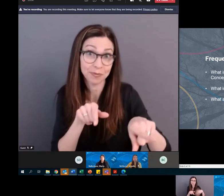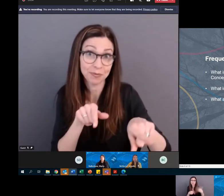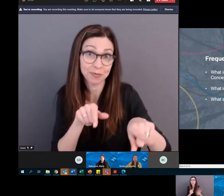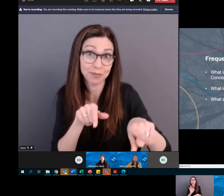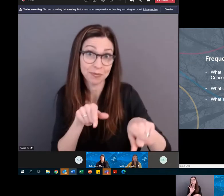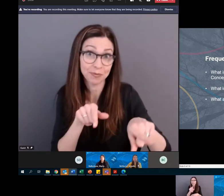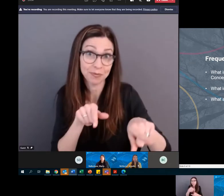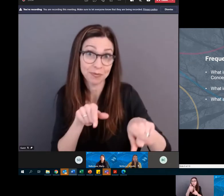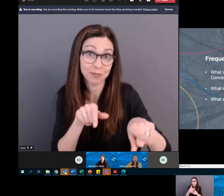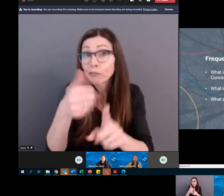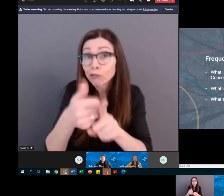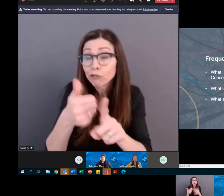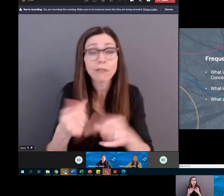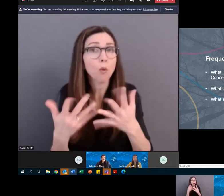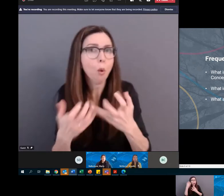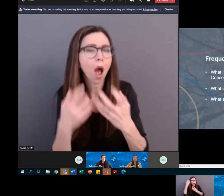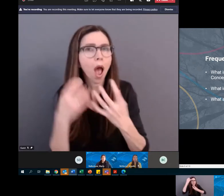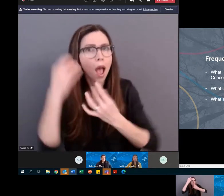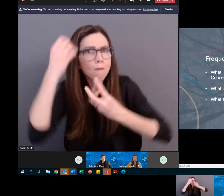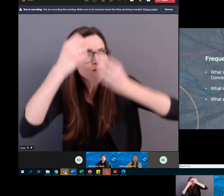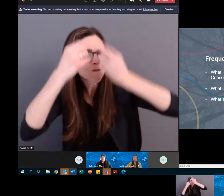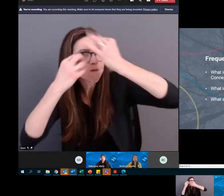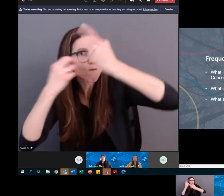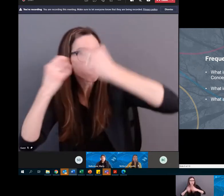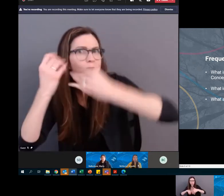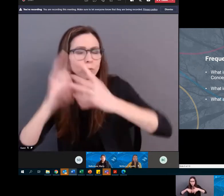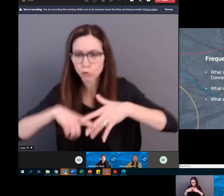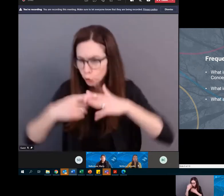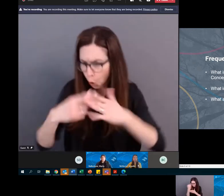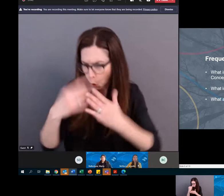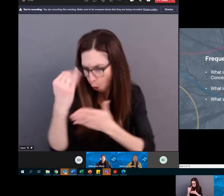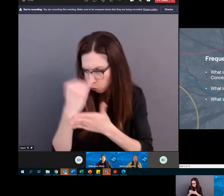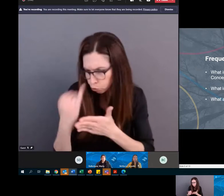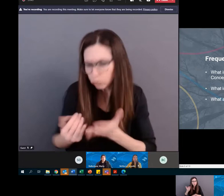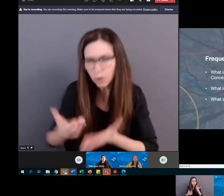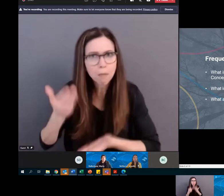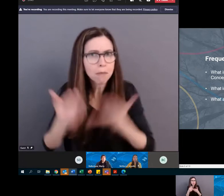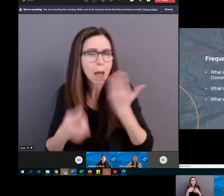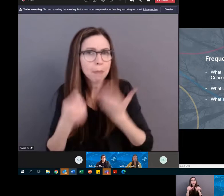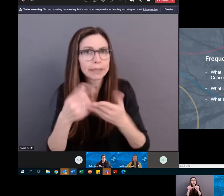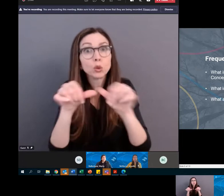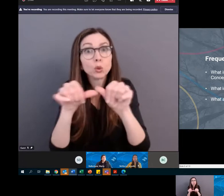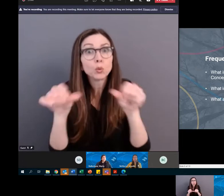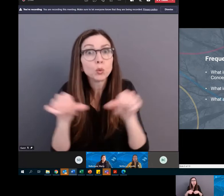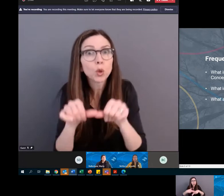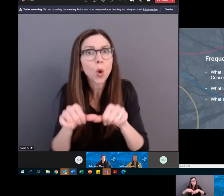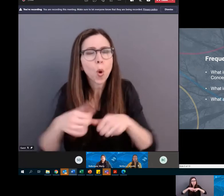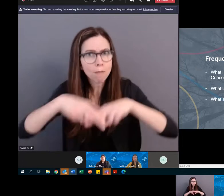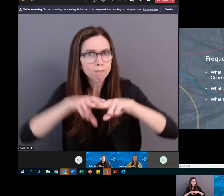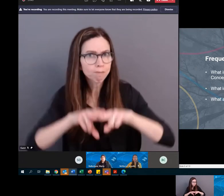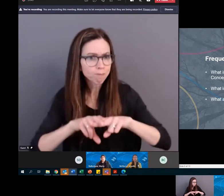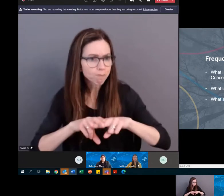artistic investigation, perhaps you want to spend time in the studio experimenting and working,